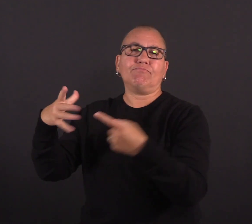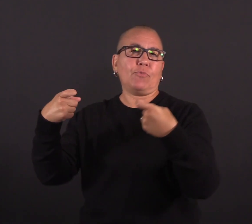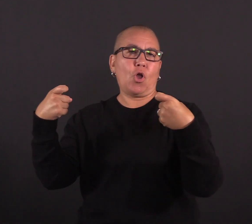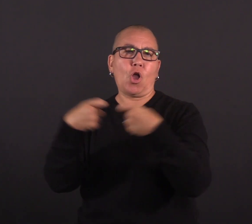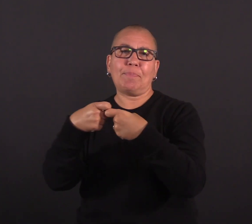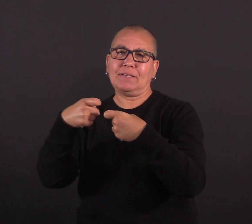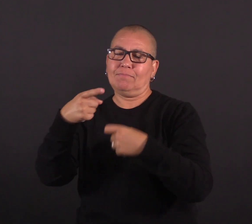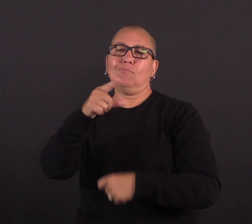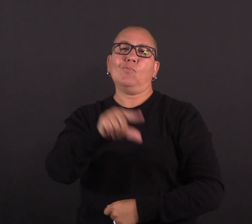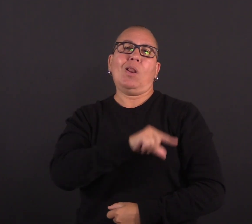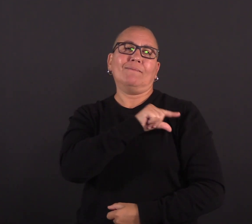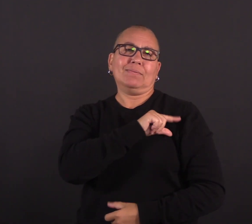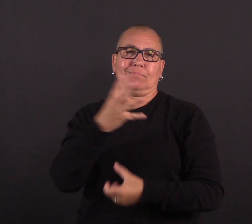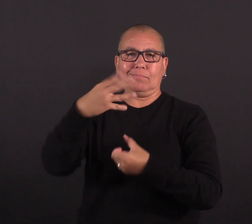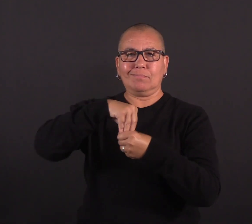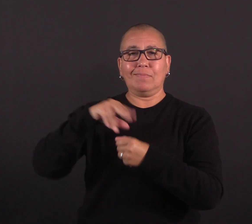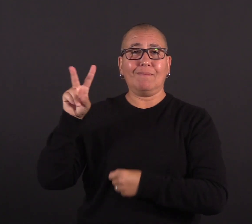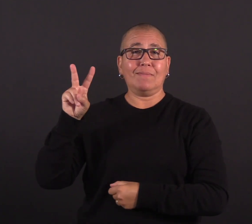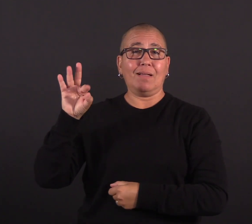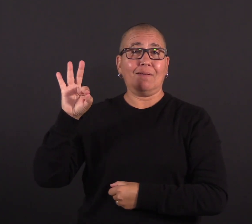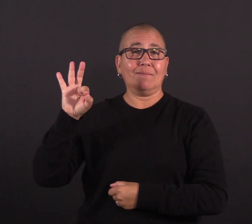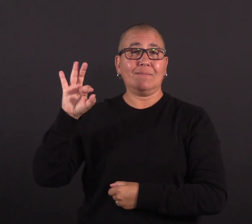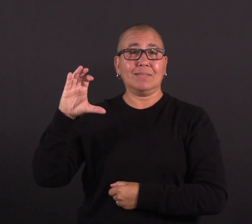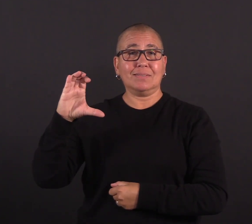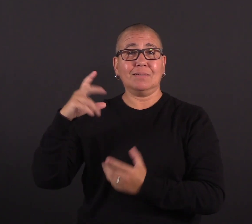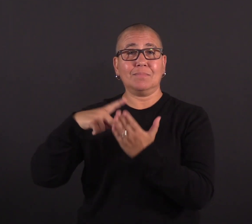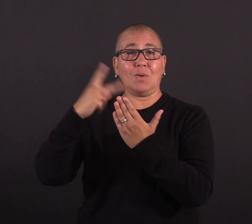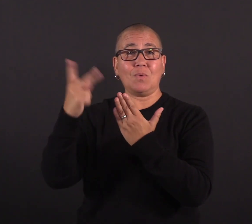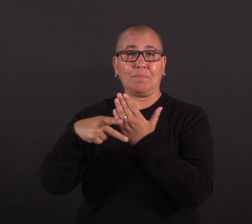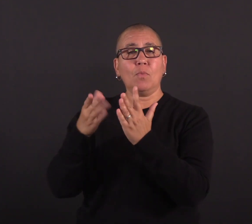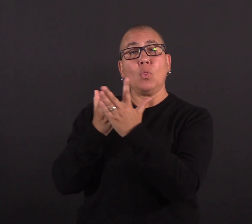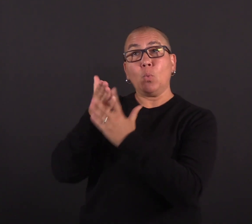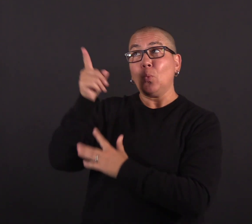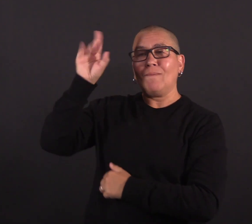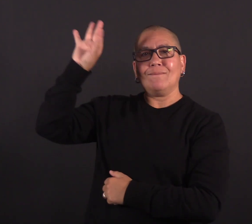Once that fixed dollar amount is reached, a child is then eligible.